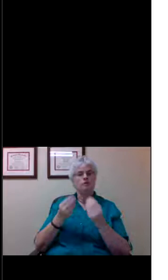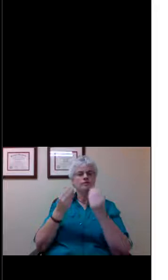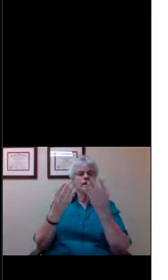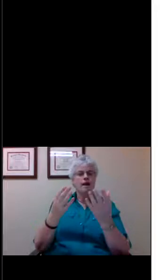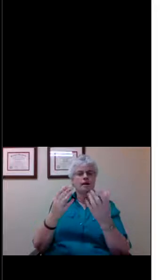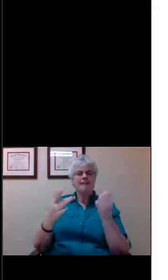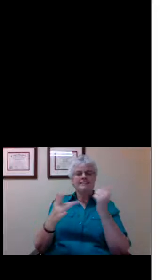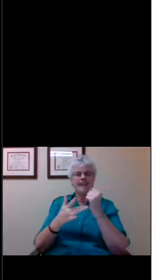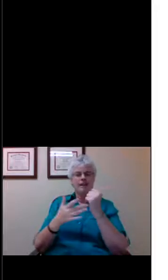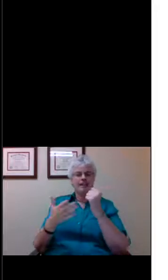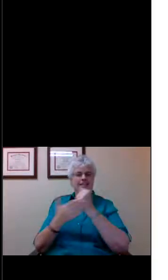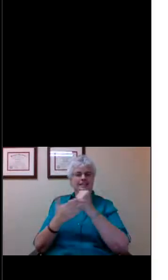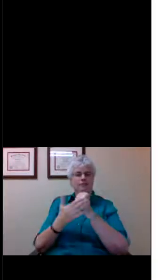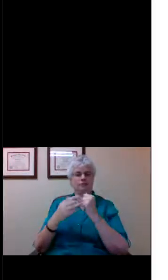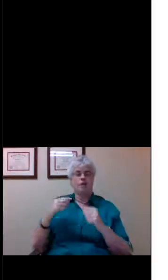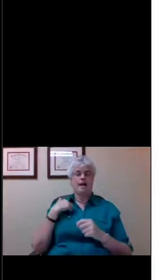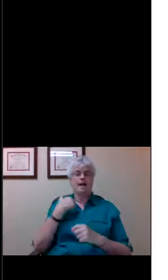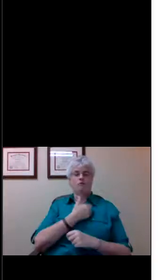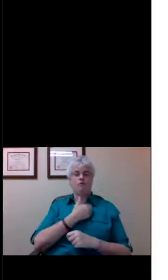My role also is to provide technical assistance